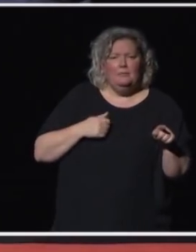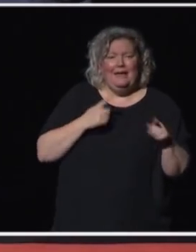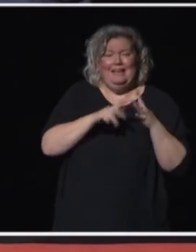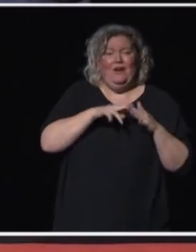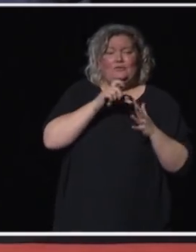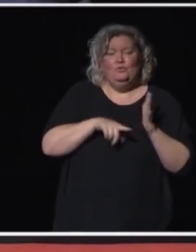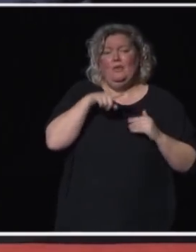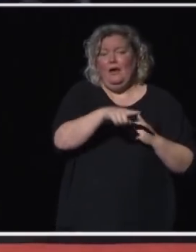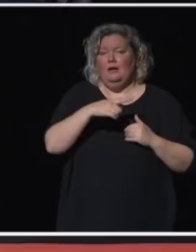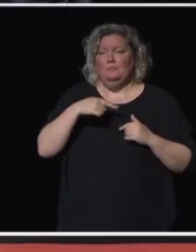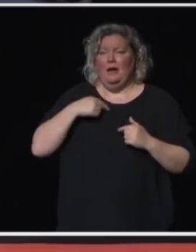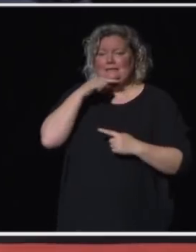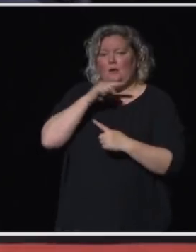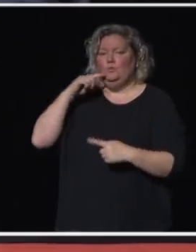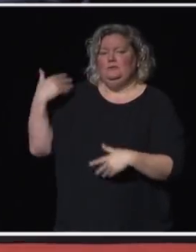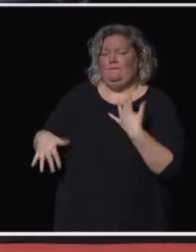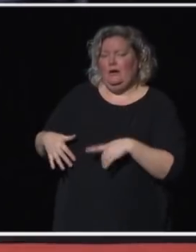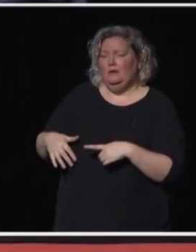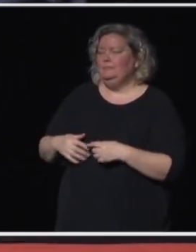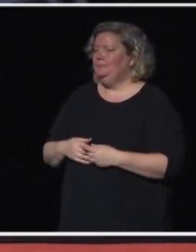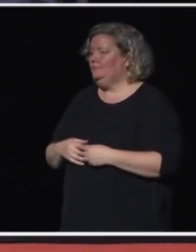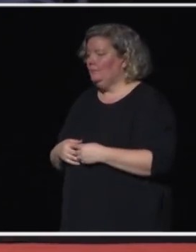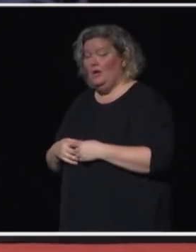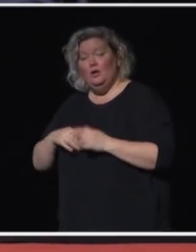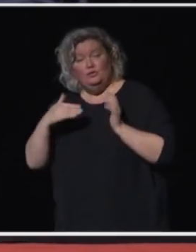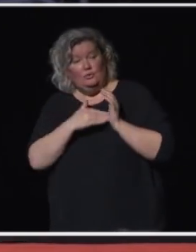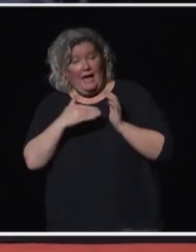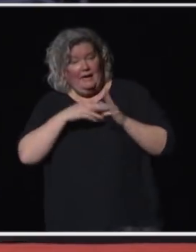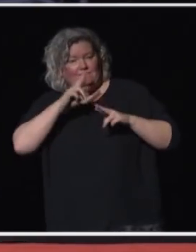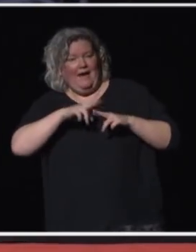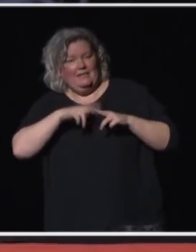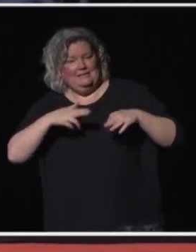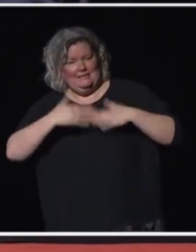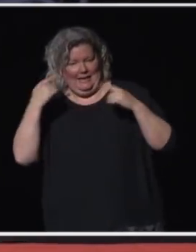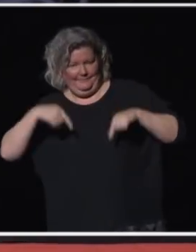to suffer for them if I did. There was a chance of that. It is Father's Day today. Kind of schmaltzy segue, I know.